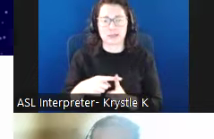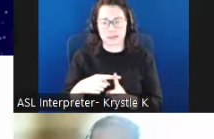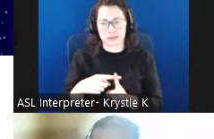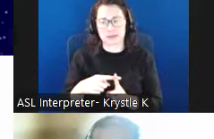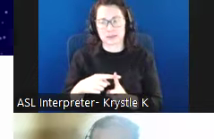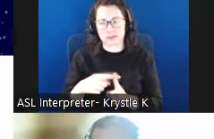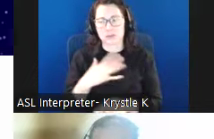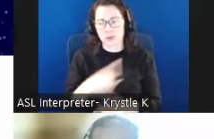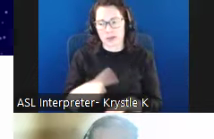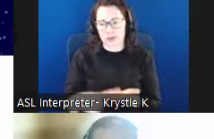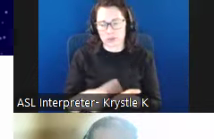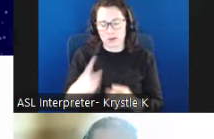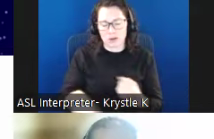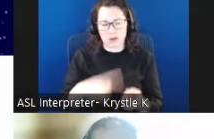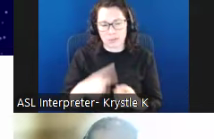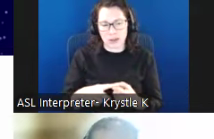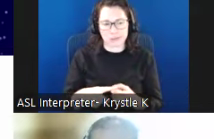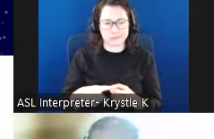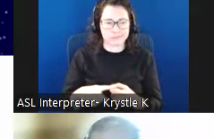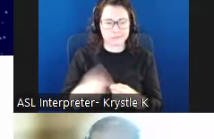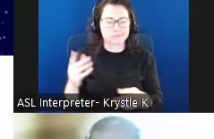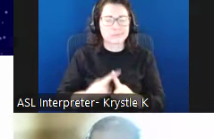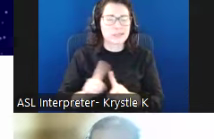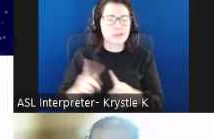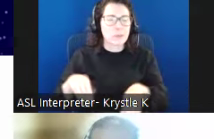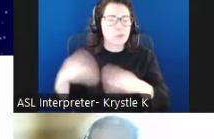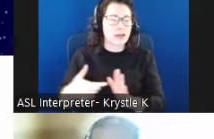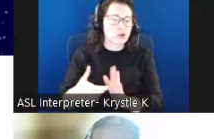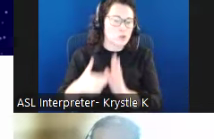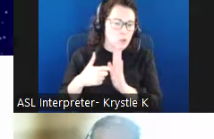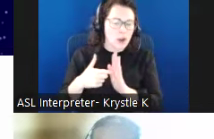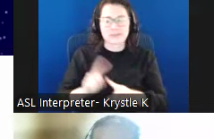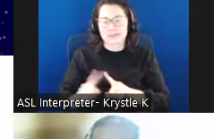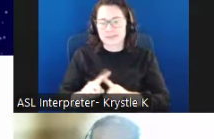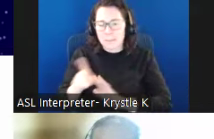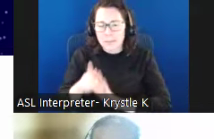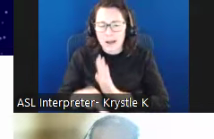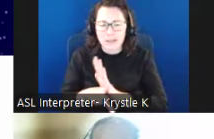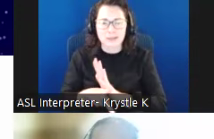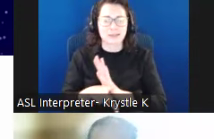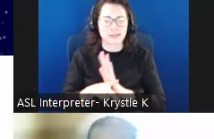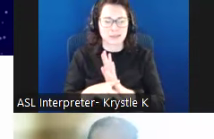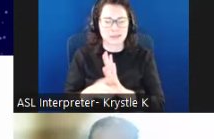talk about the provider requirements or